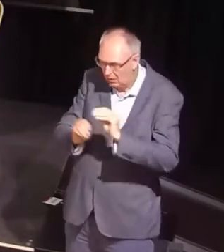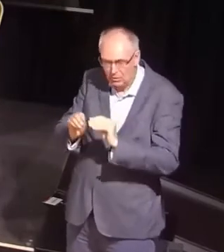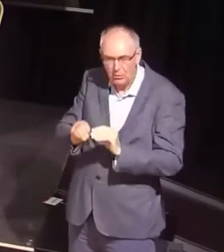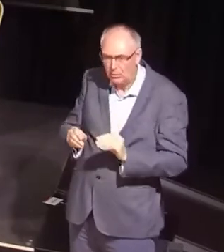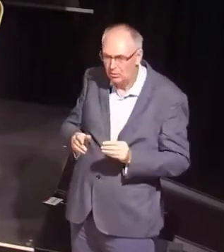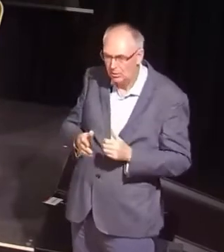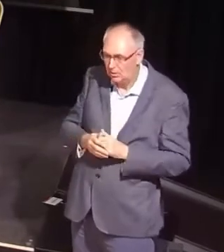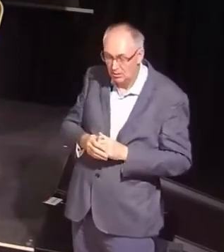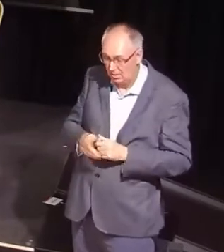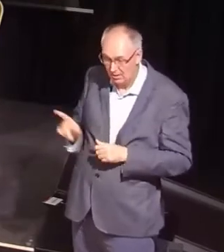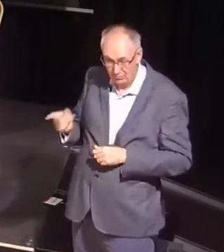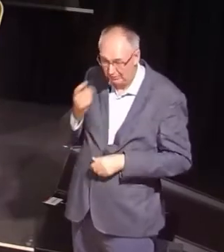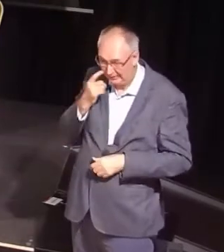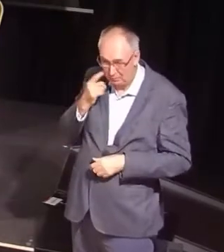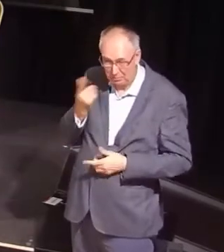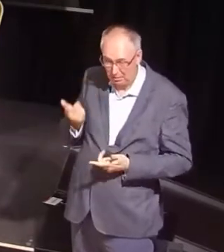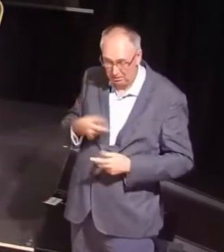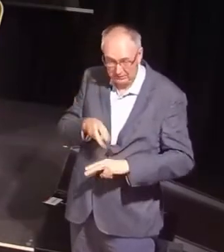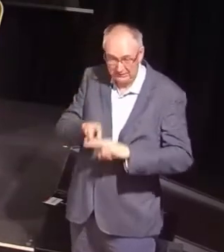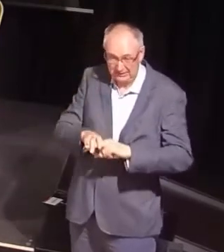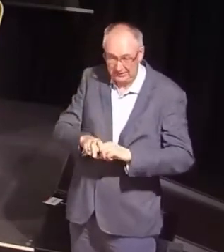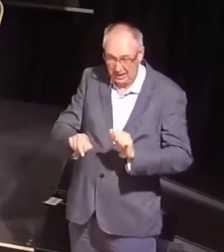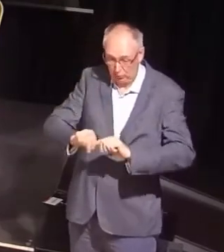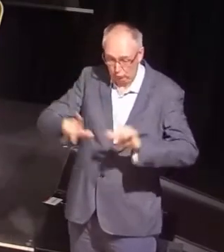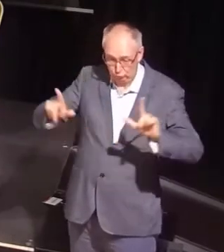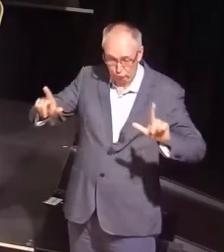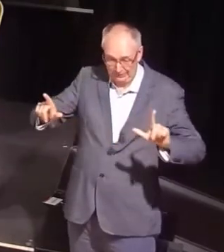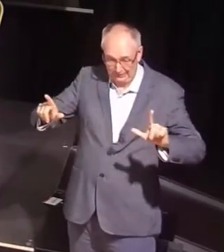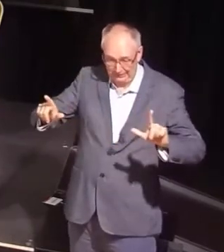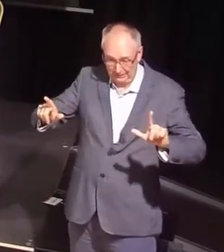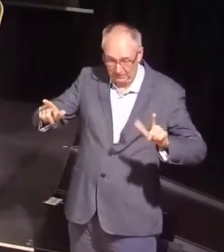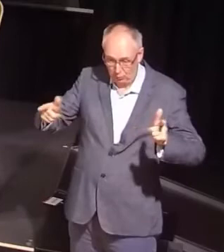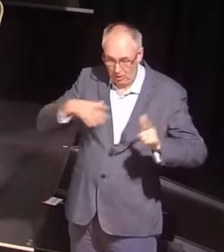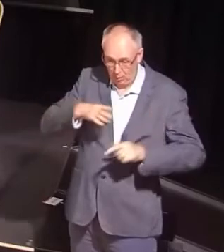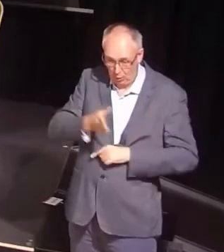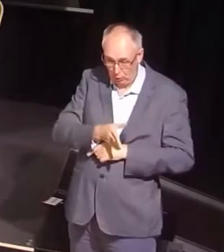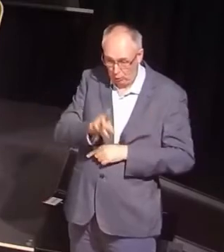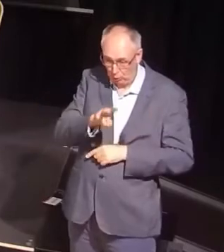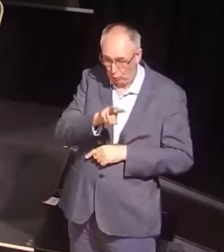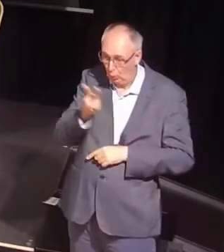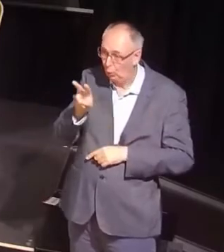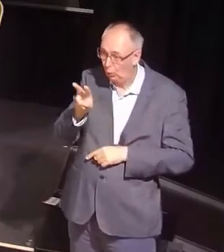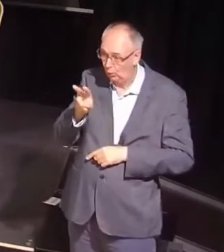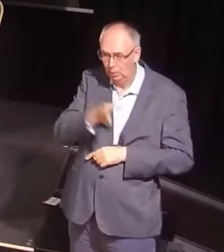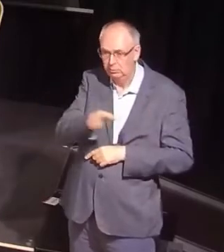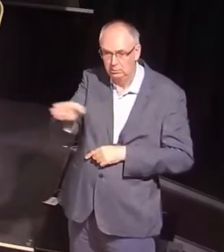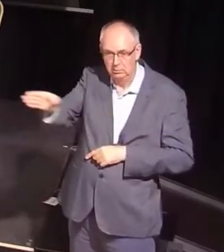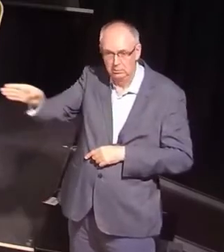They can just position themselves in front of the screen, look at where they want to go and the game will take them in that direction.